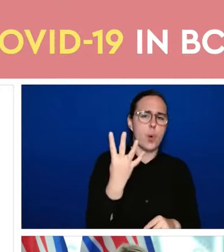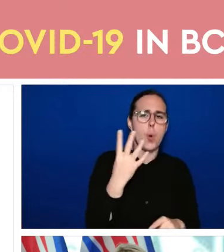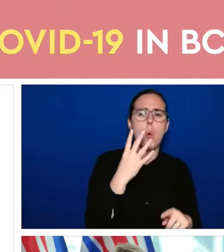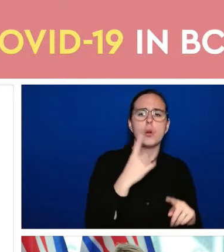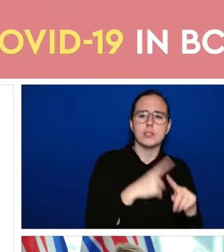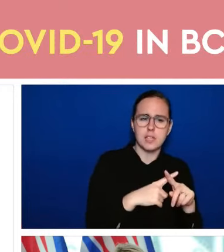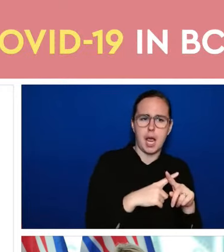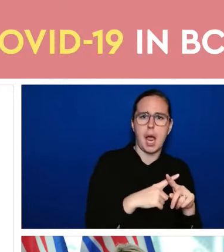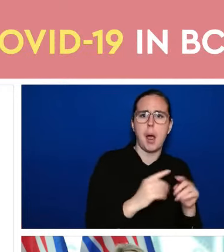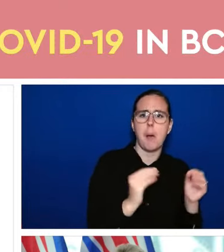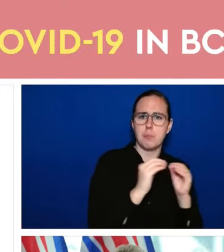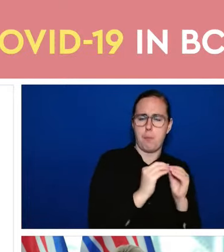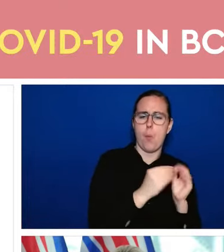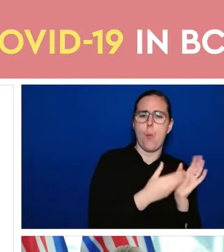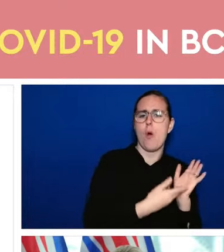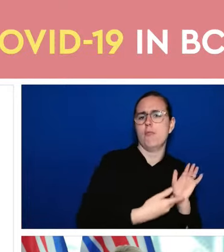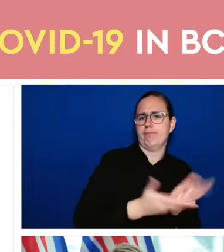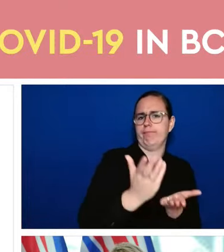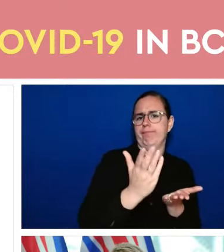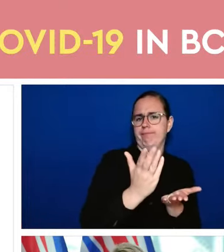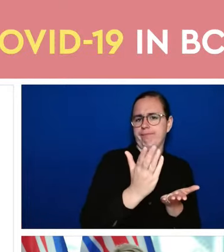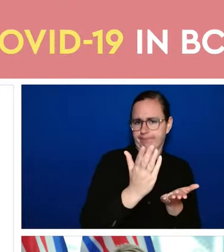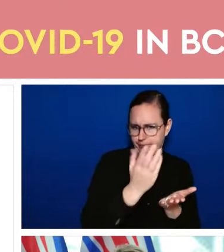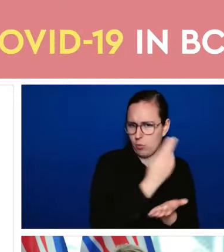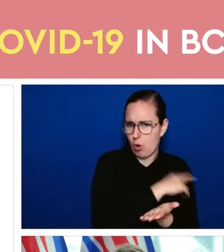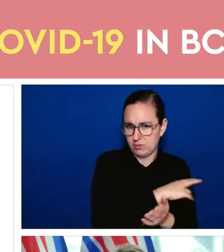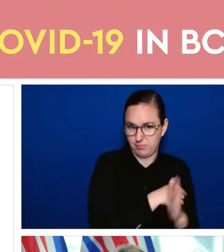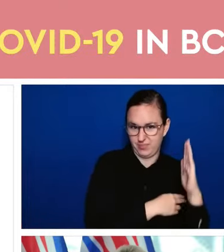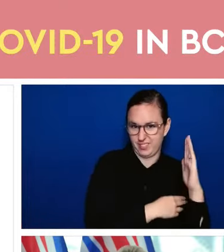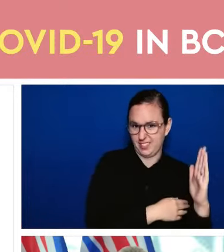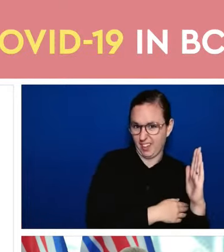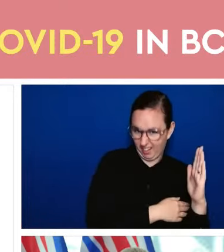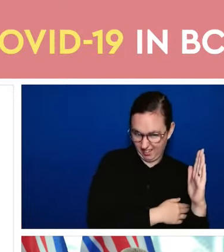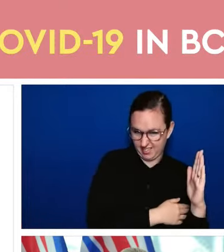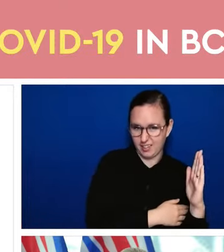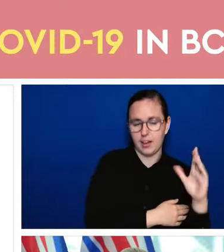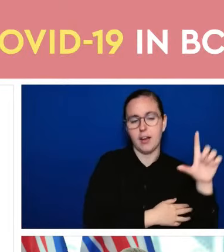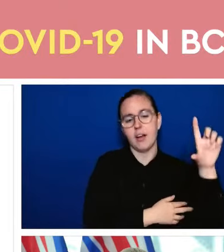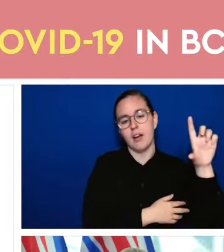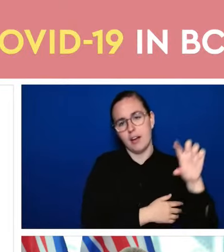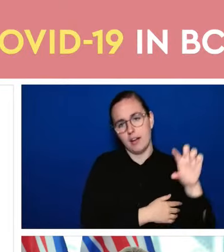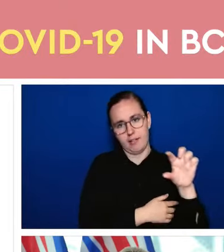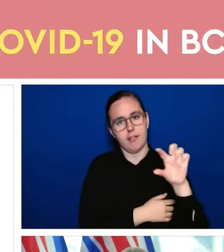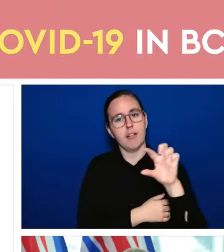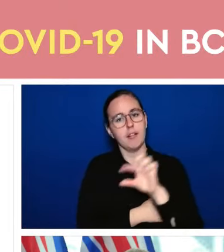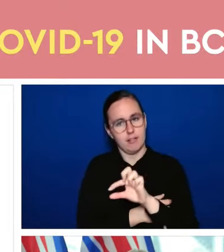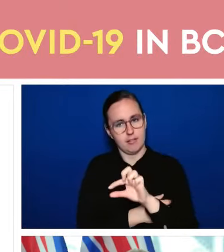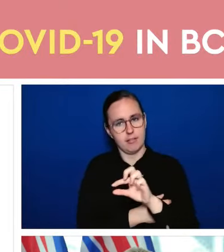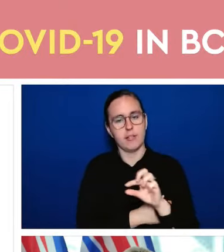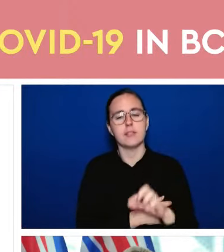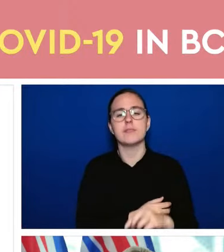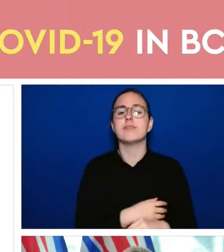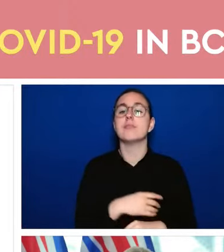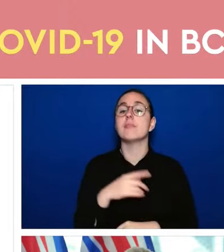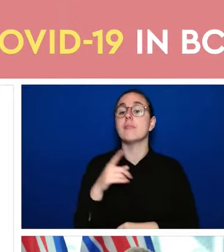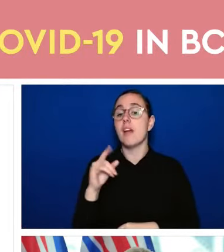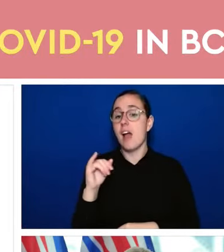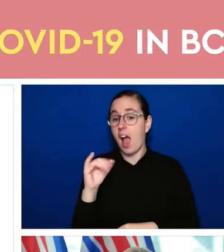likely to be hospitalised required for repair or to die.